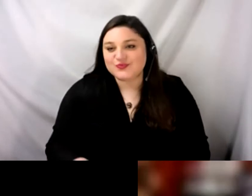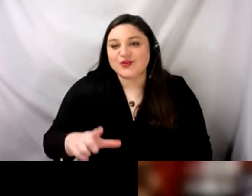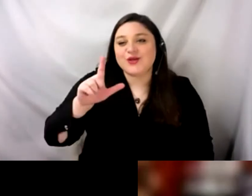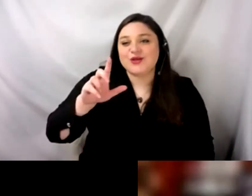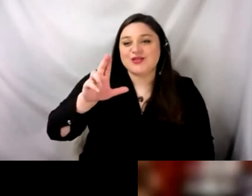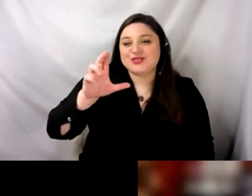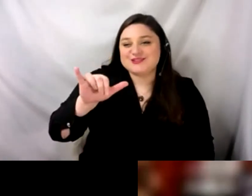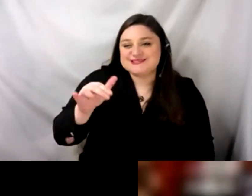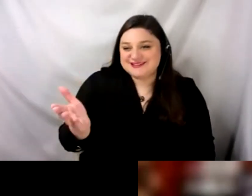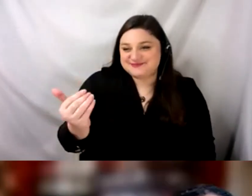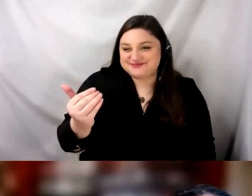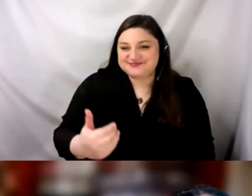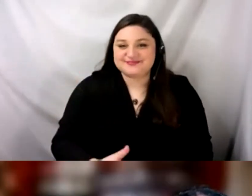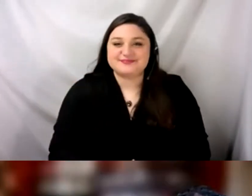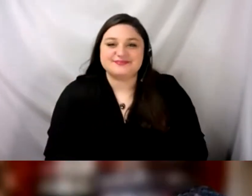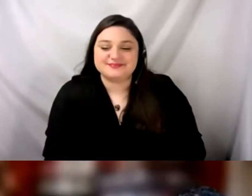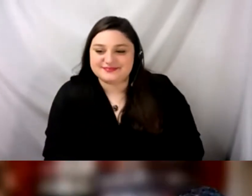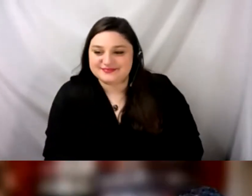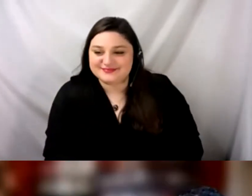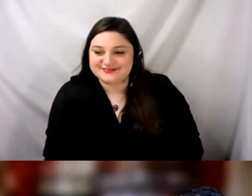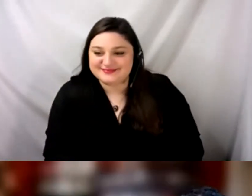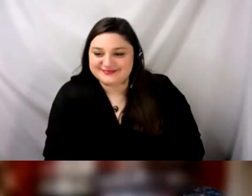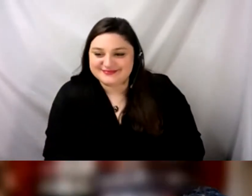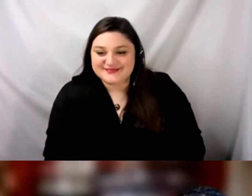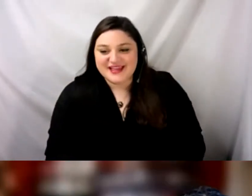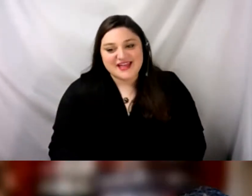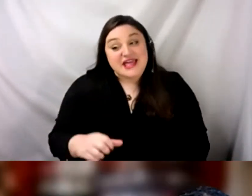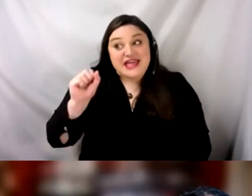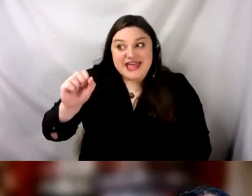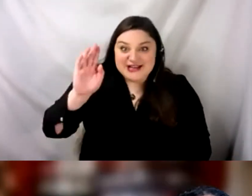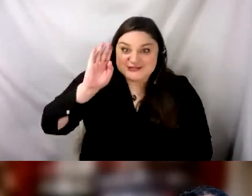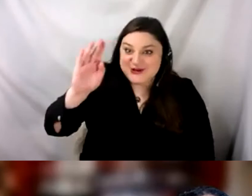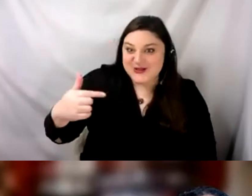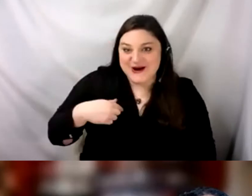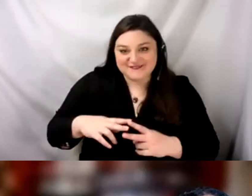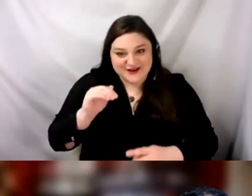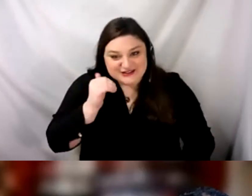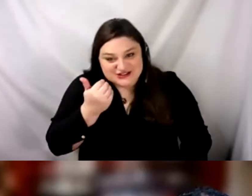[Lucy] Yes, you know I am very shy. I don't like to speak Gonzalo,